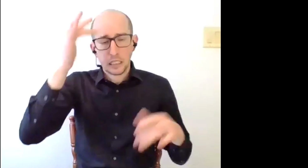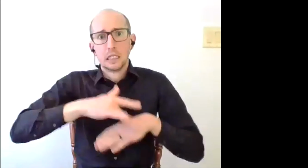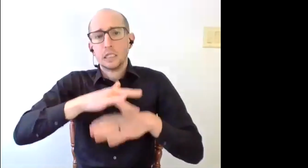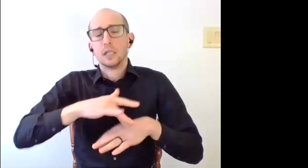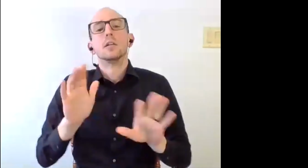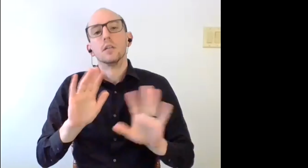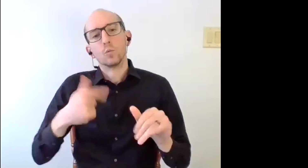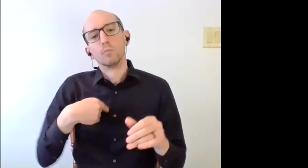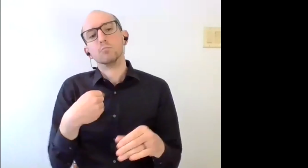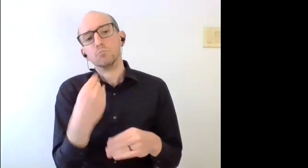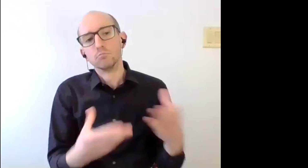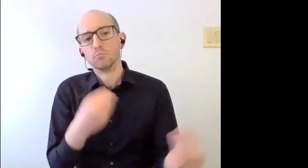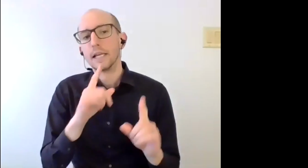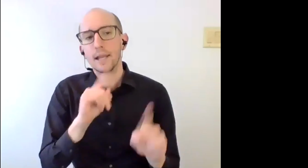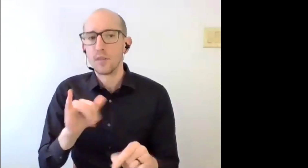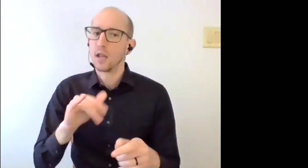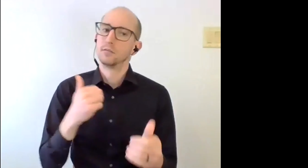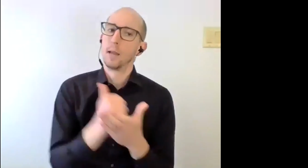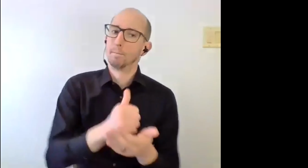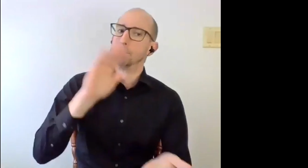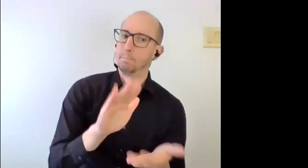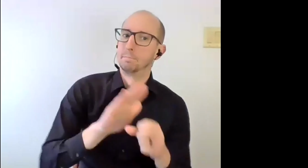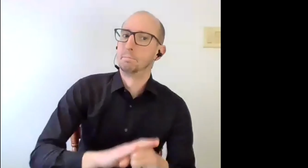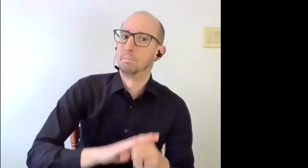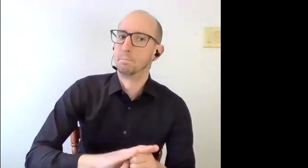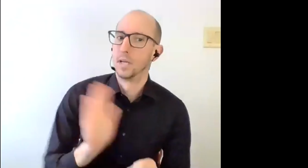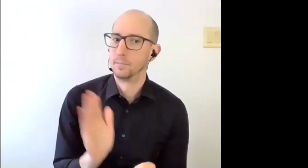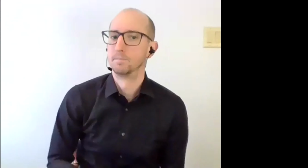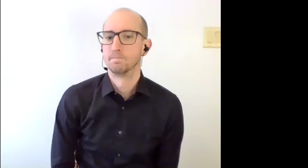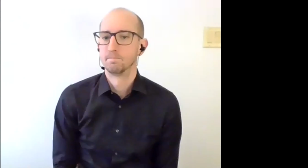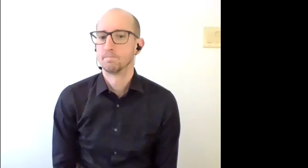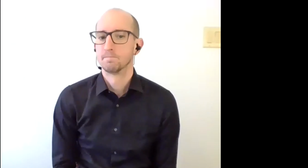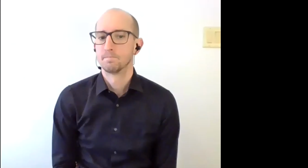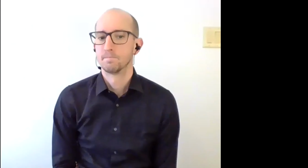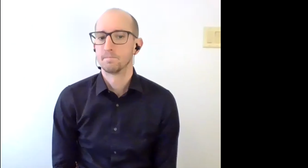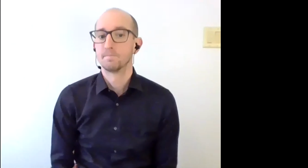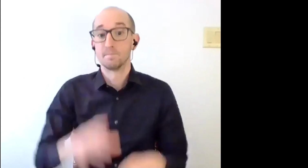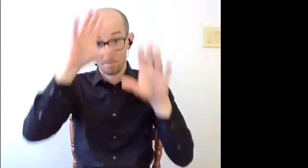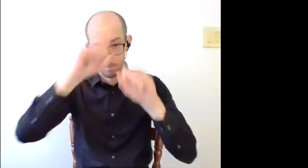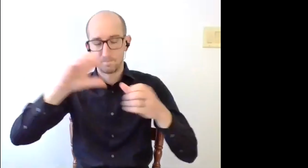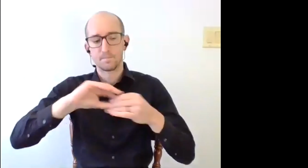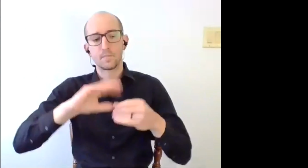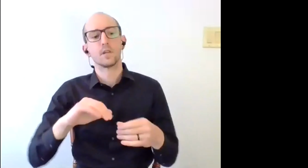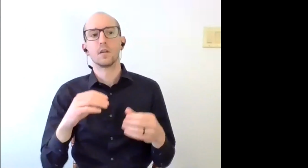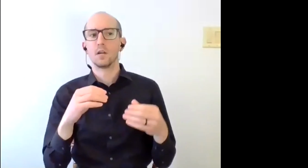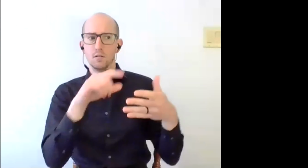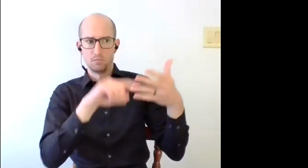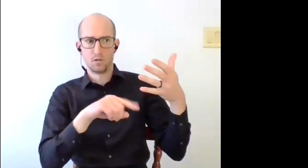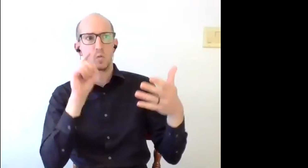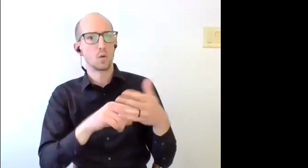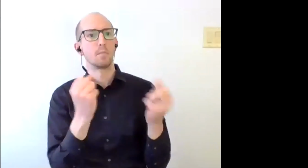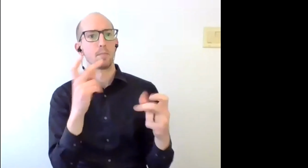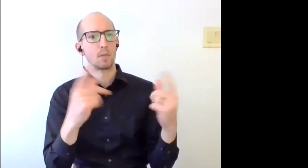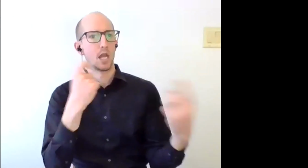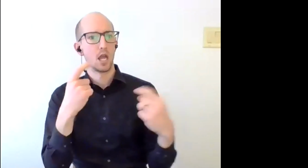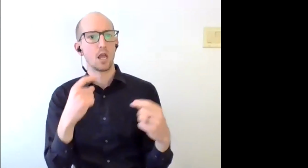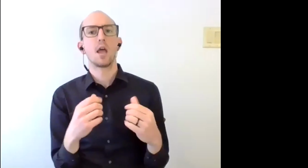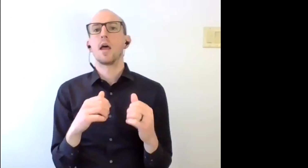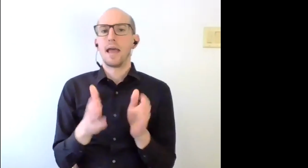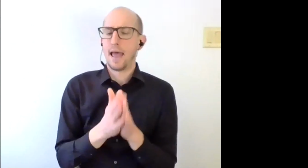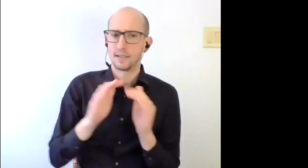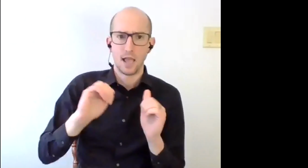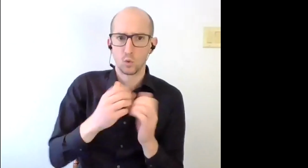overall stress. That will continue.